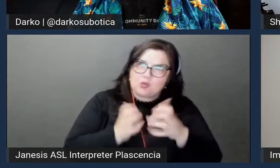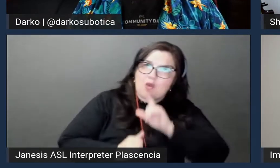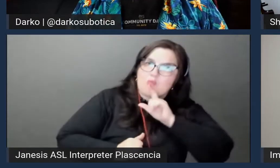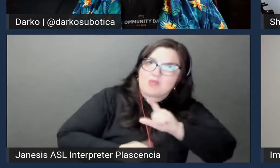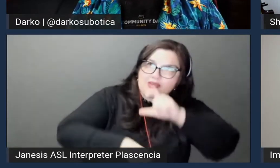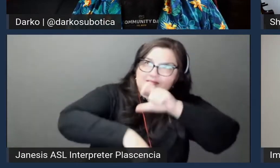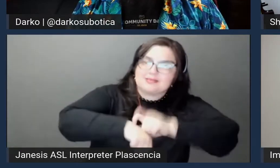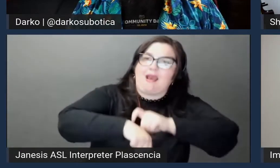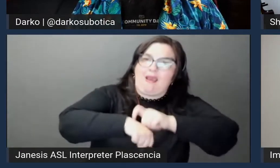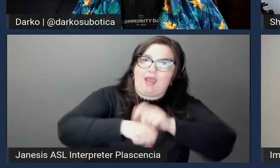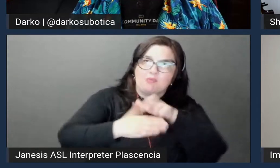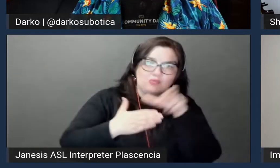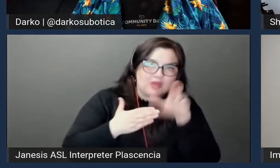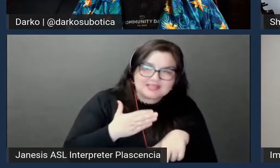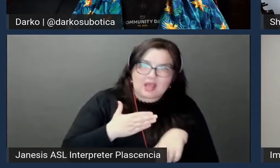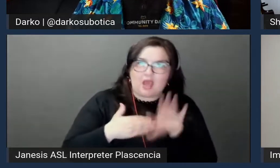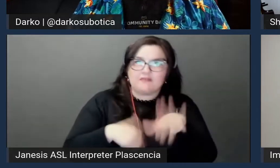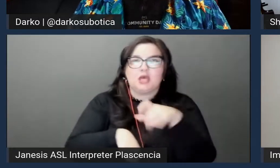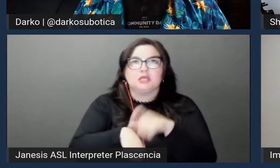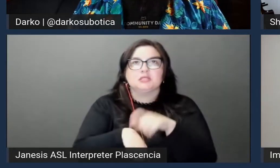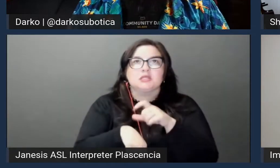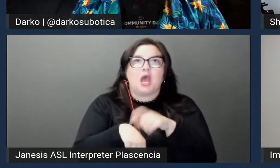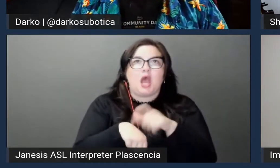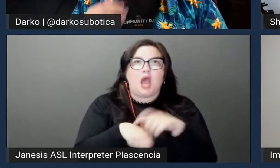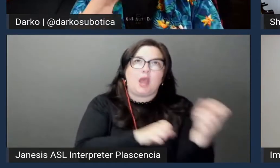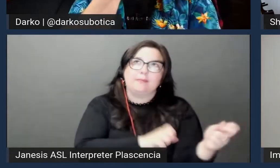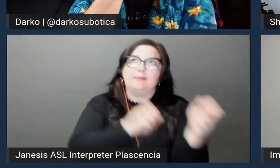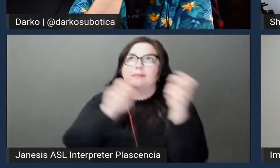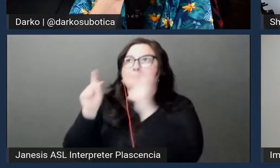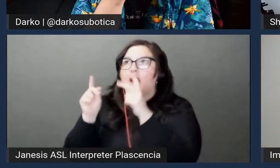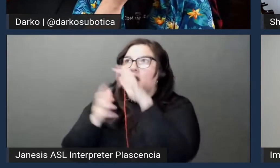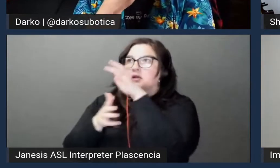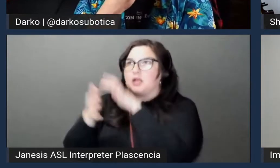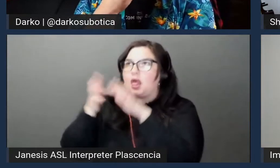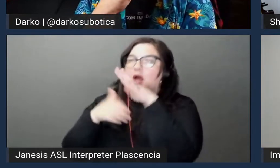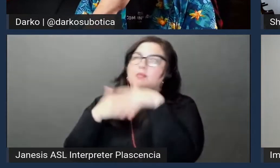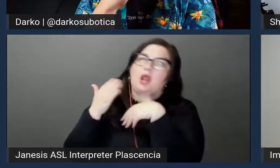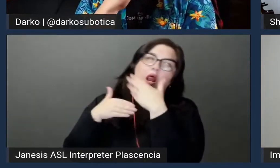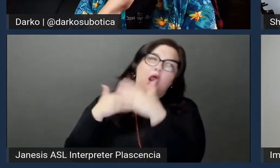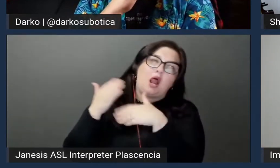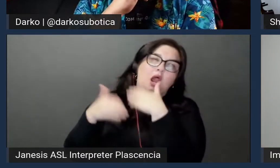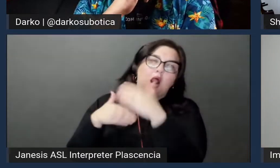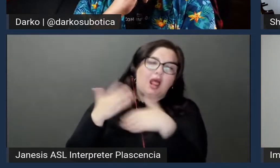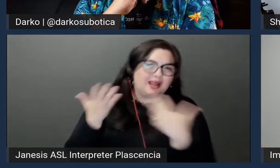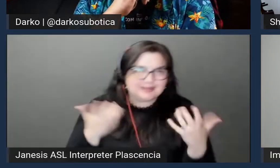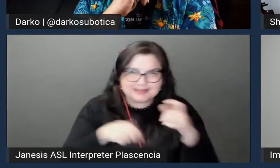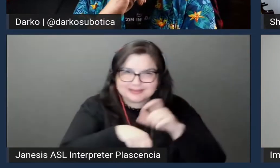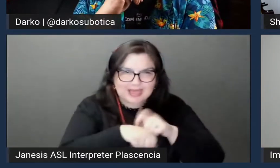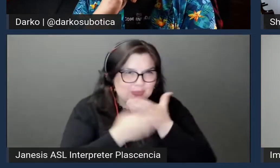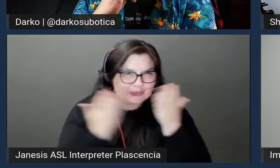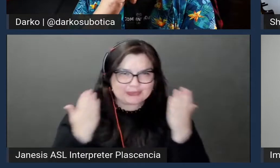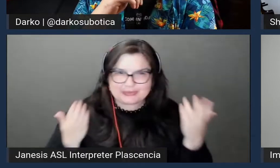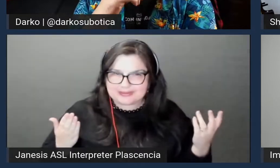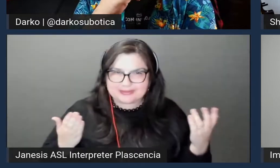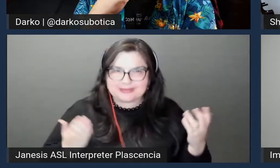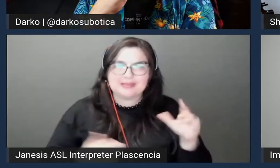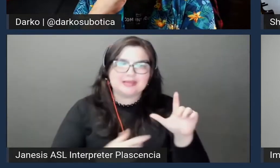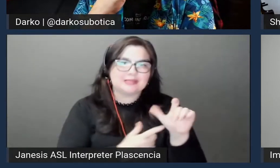You don't have the time to stream all the camera images back to the cloud-- (overlapping discussion) So latency is super important.